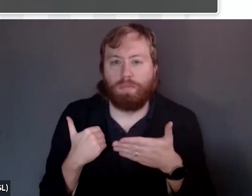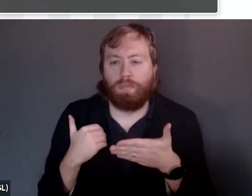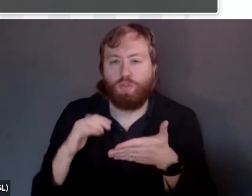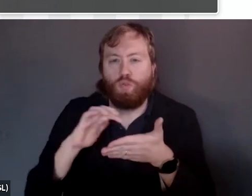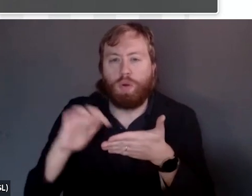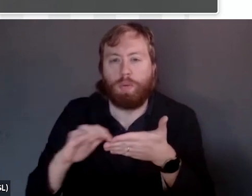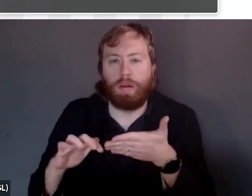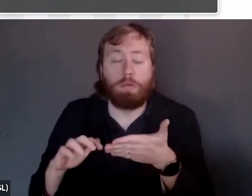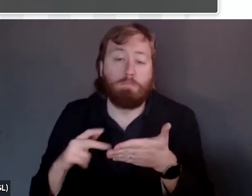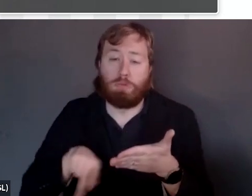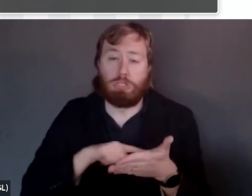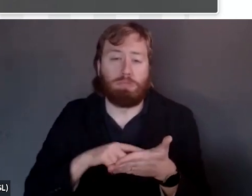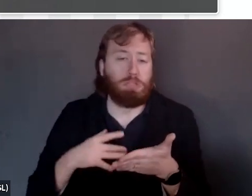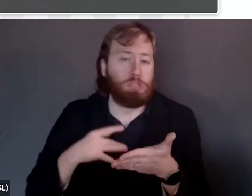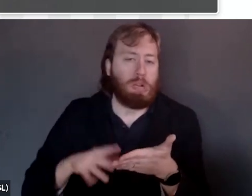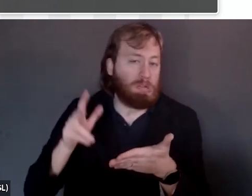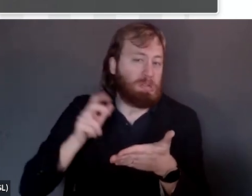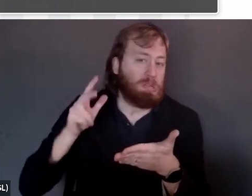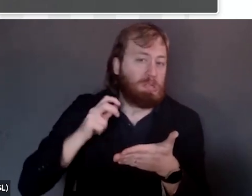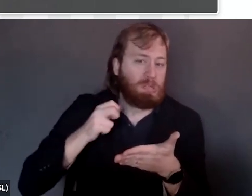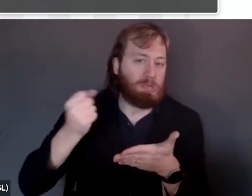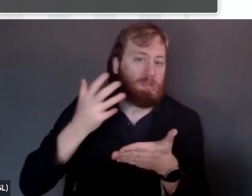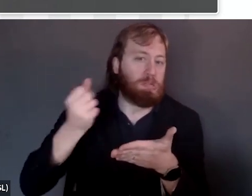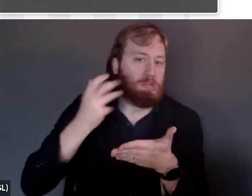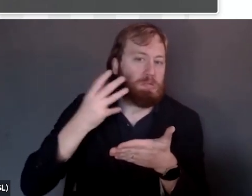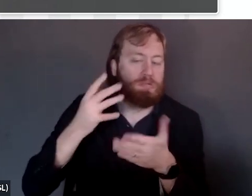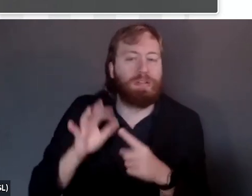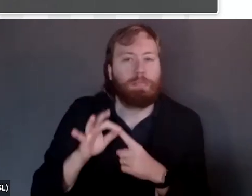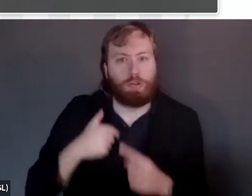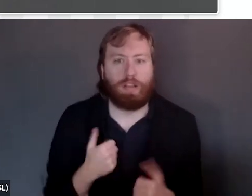because, especially when I'm talking, it confuses me.